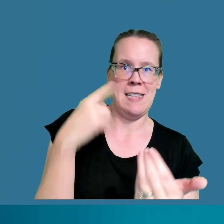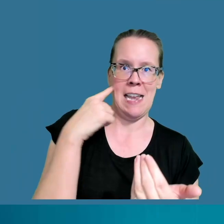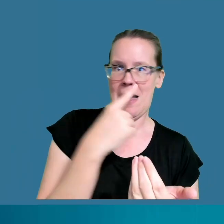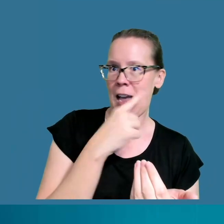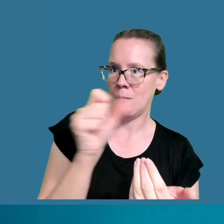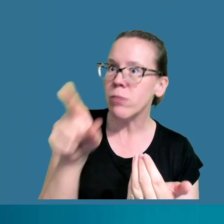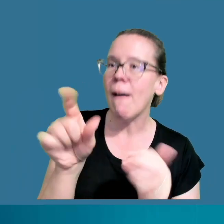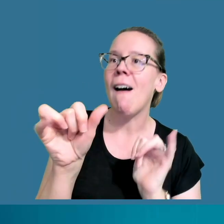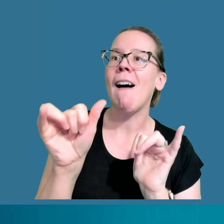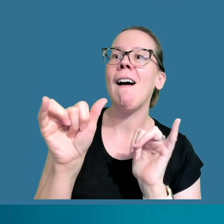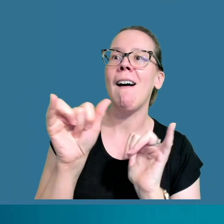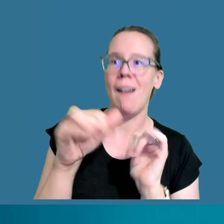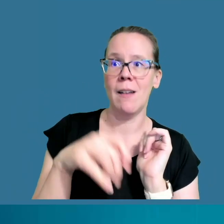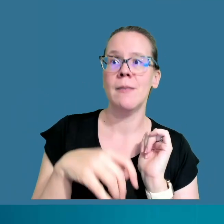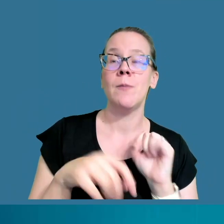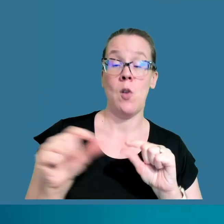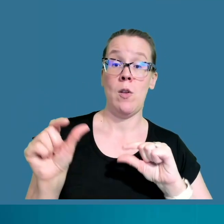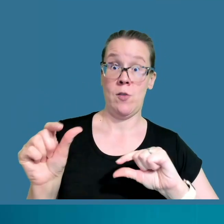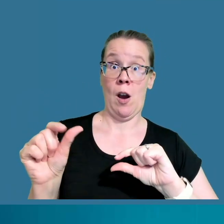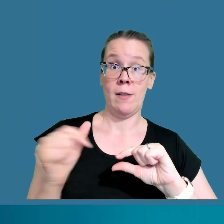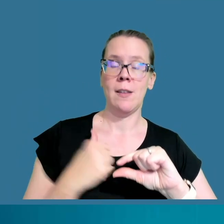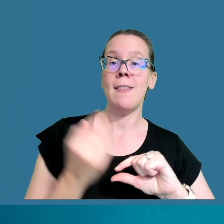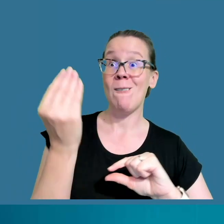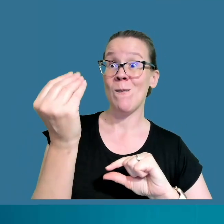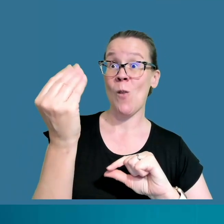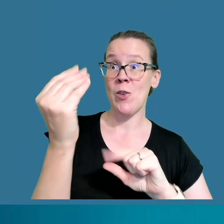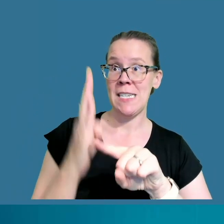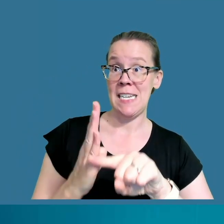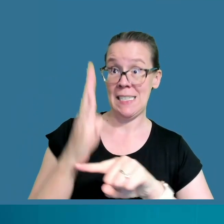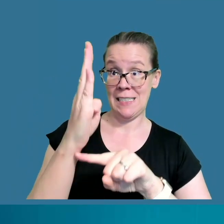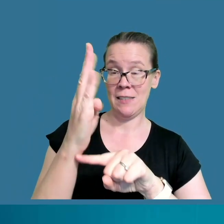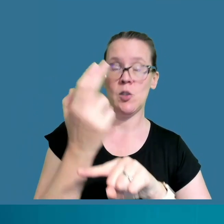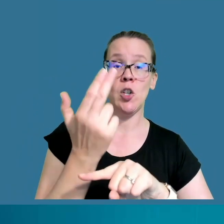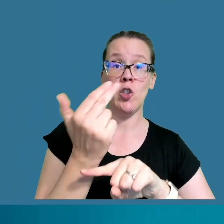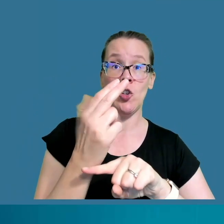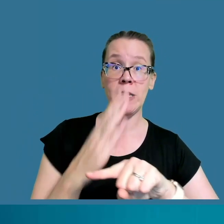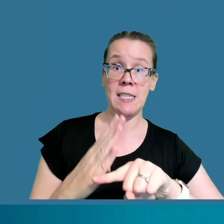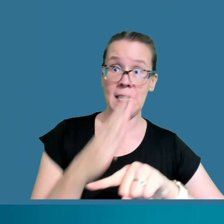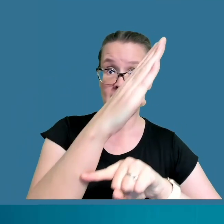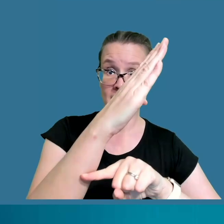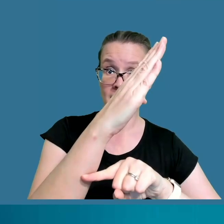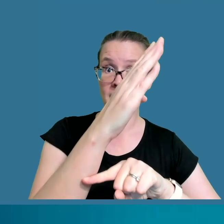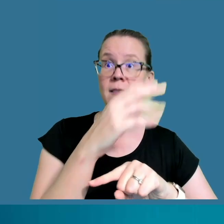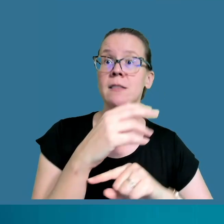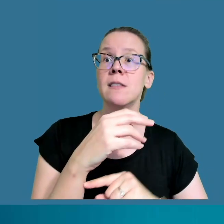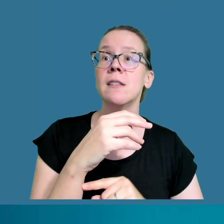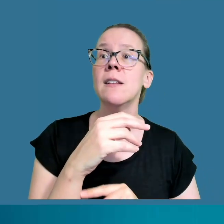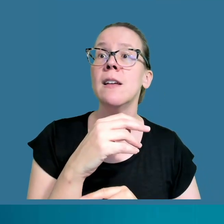always extend it in both directions but often your last piece does need to go in both directions.